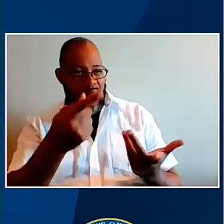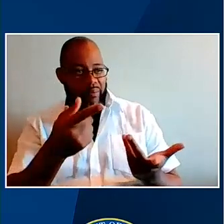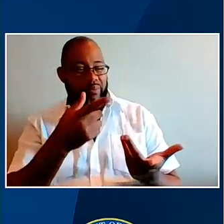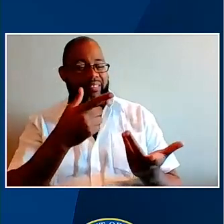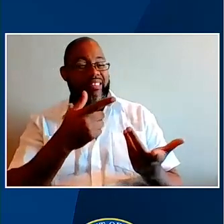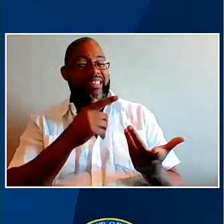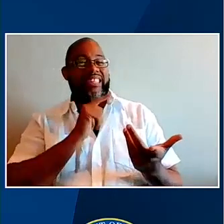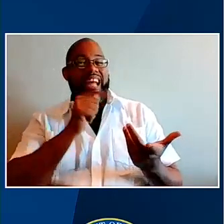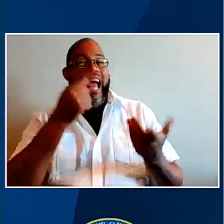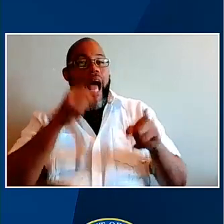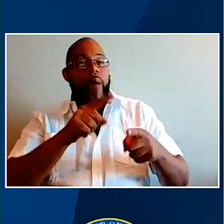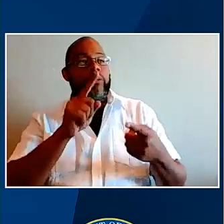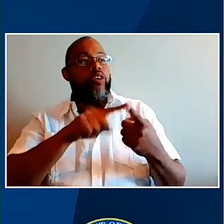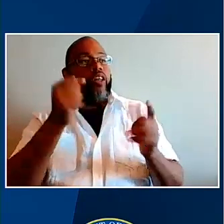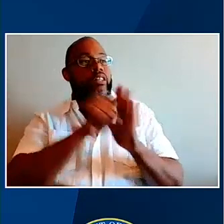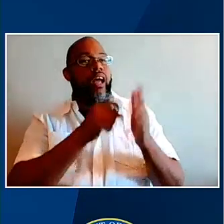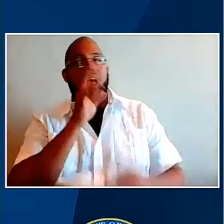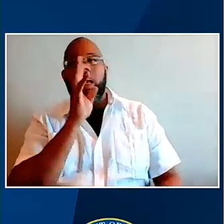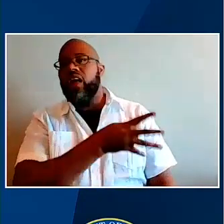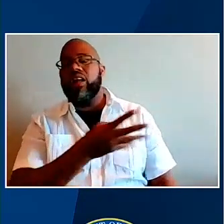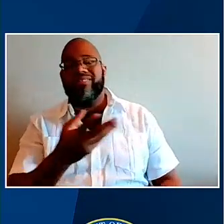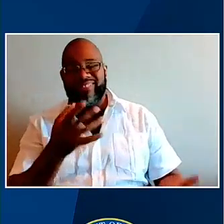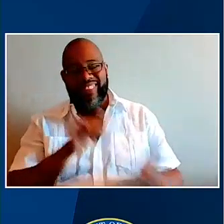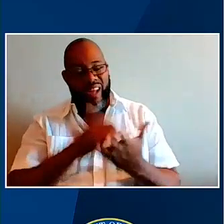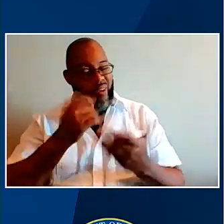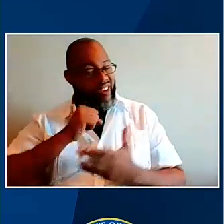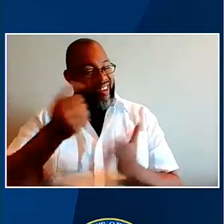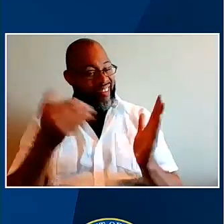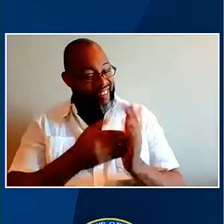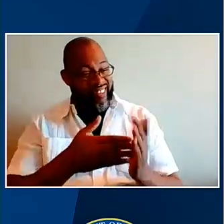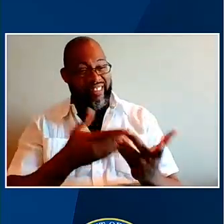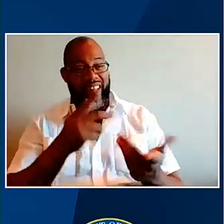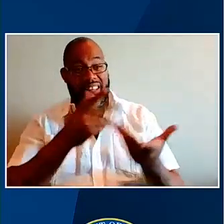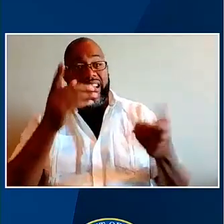So I want to push back on this idea that things can't change, that states might